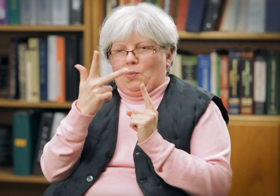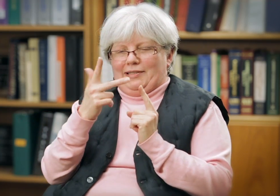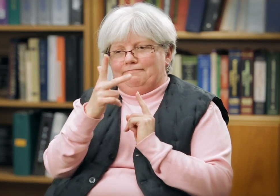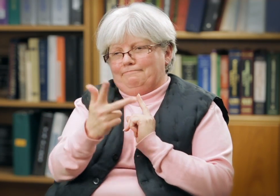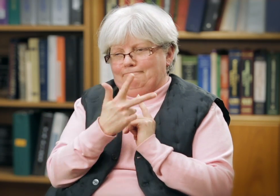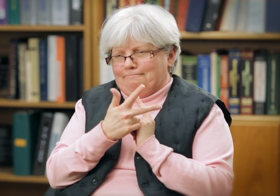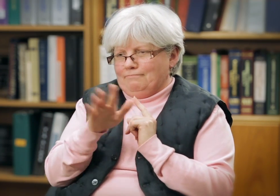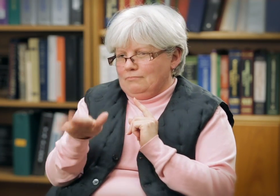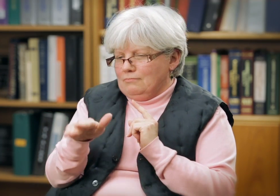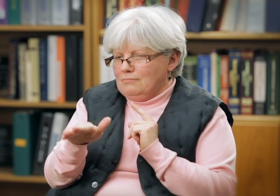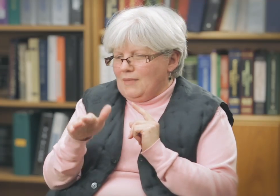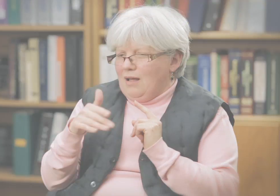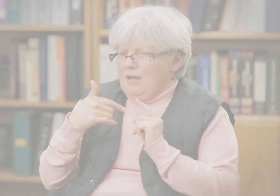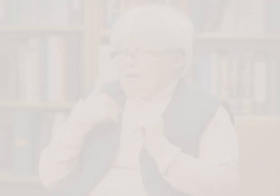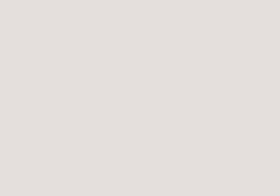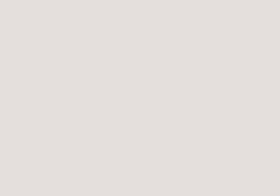to include that more in our daily lives.